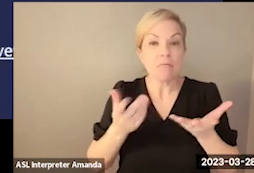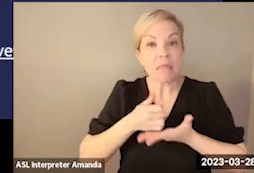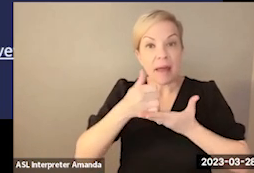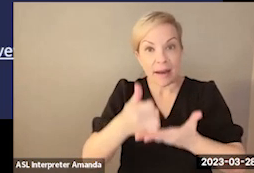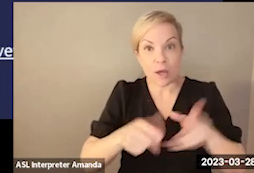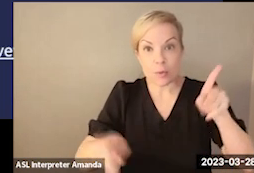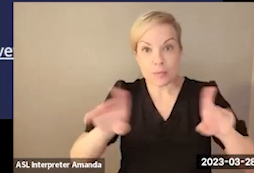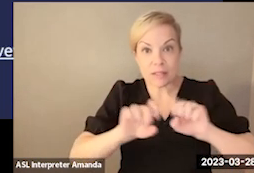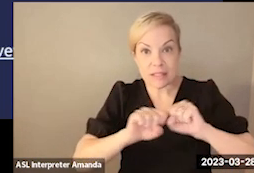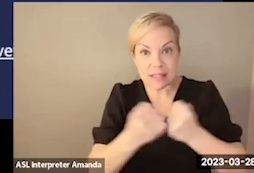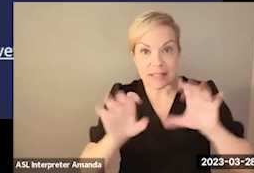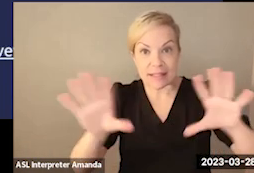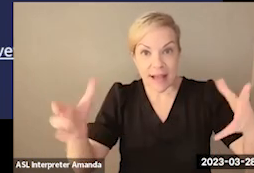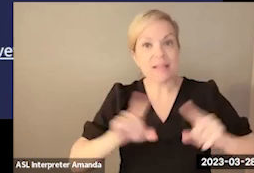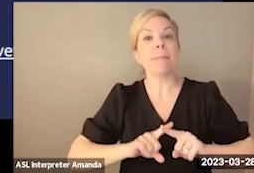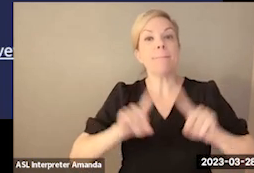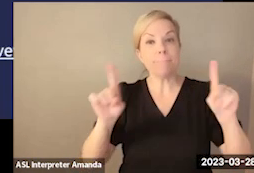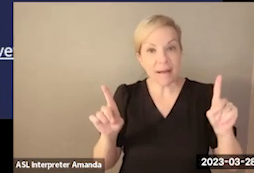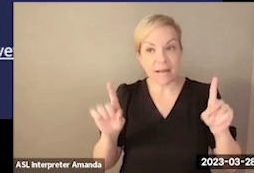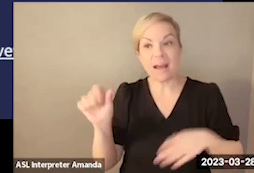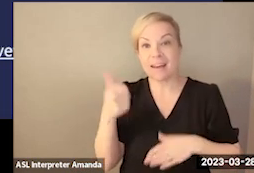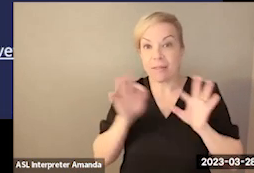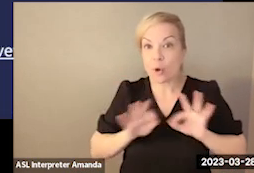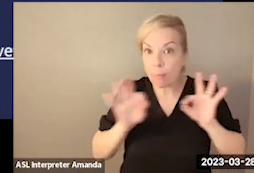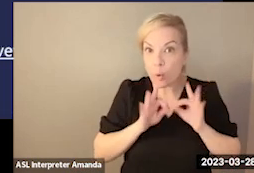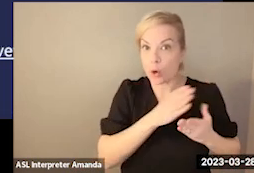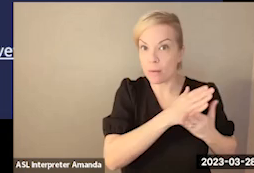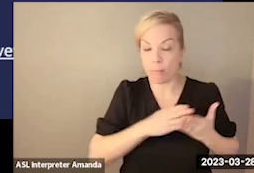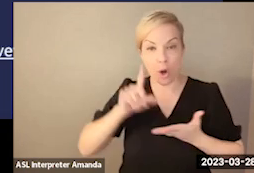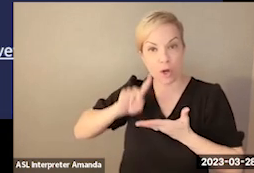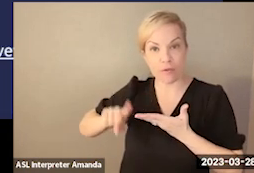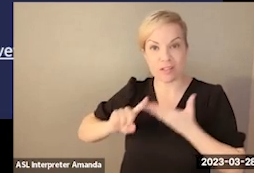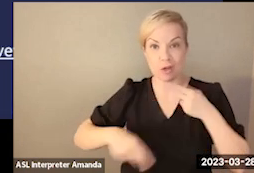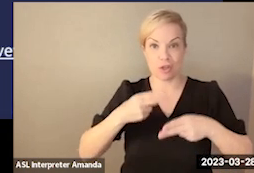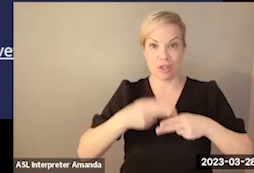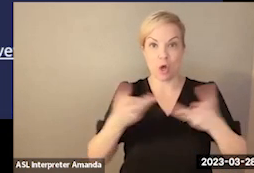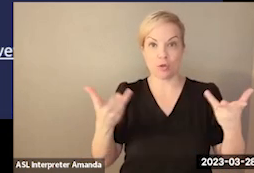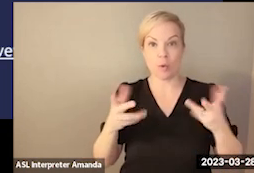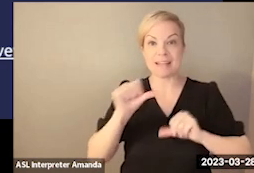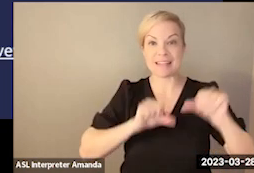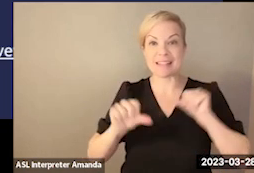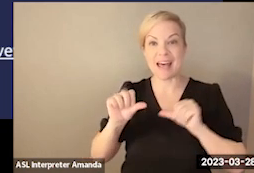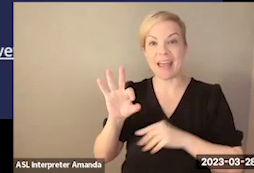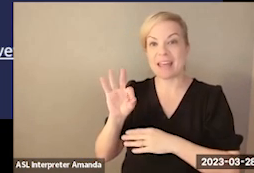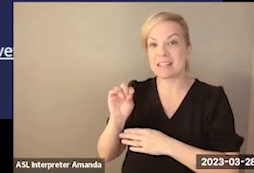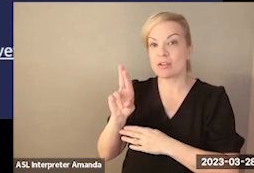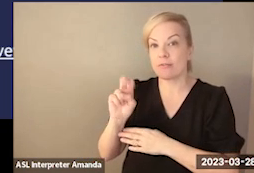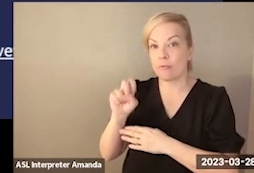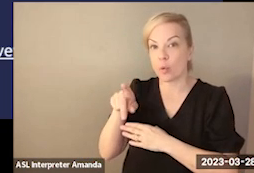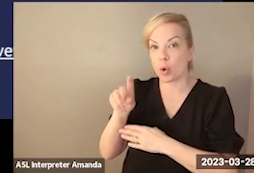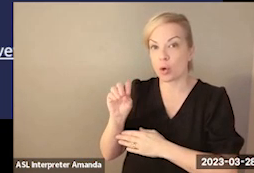Debbie Stine, Science & Technology Policy Academy: you know, if you're a another really important part of research is is what is called science for policy where you're trying to